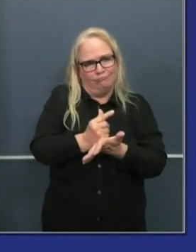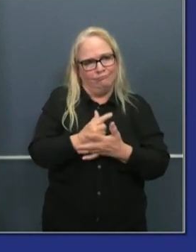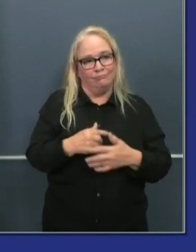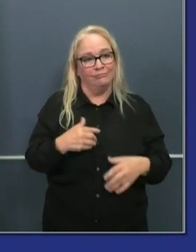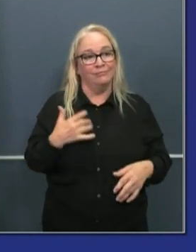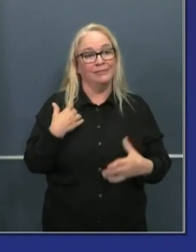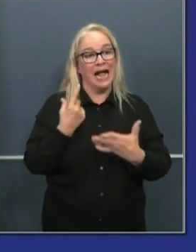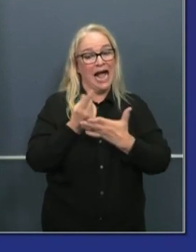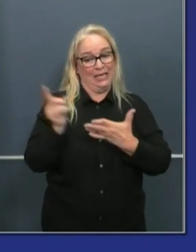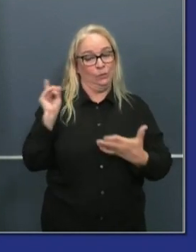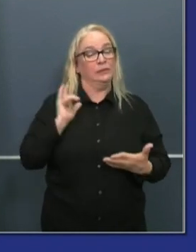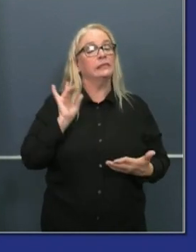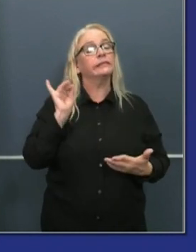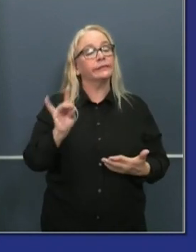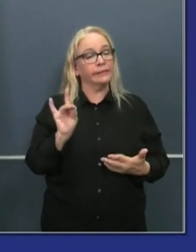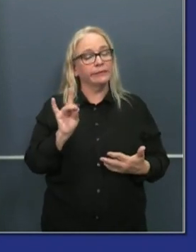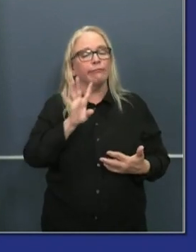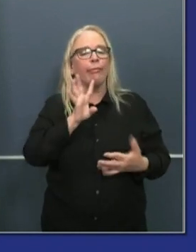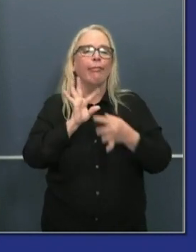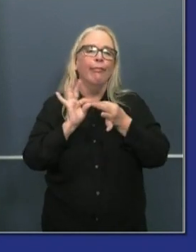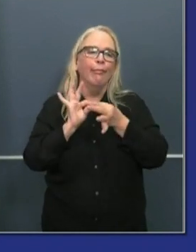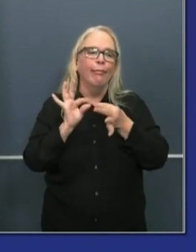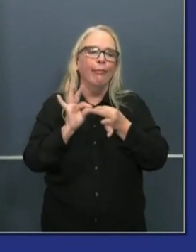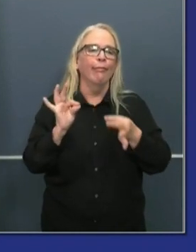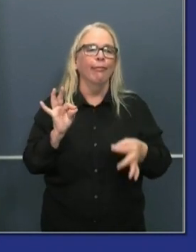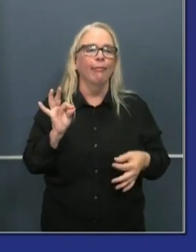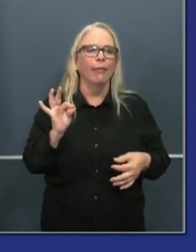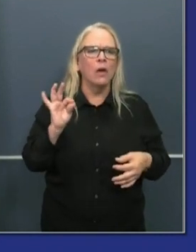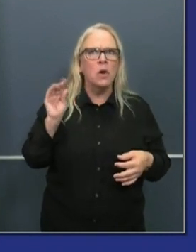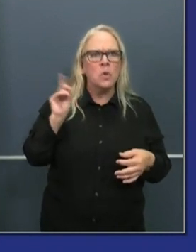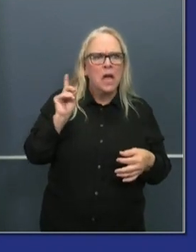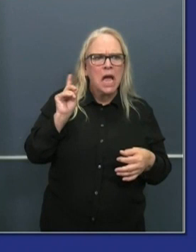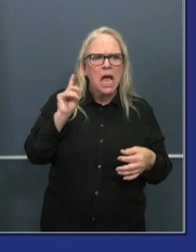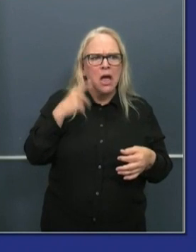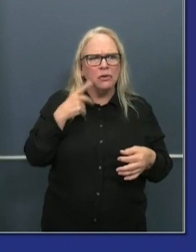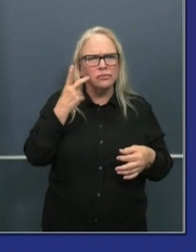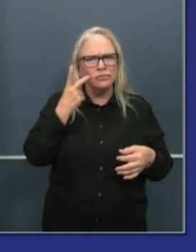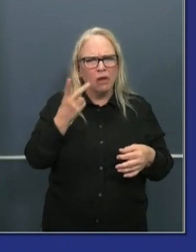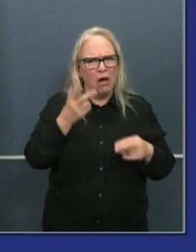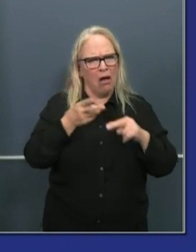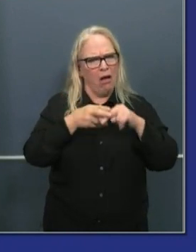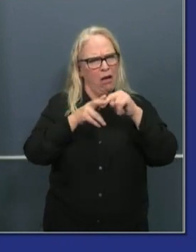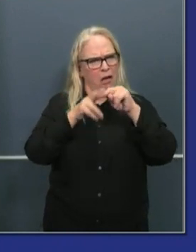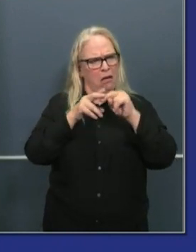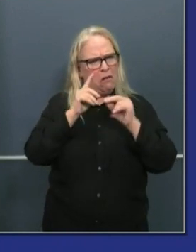LIKELY AND NOT LESS LIKELY. ACCORDINGLY, I CAN'T SAY THIS ENOUGH AND I SENT IT YESTERDAY